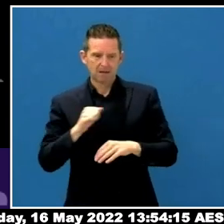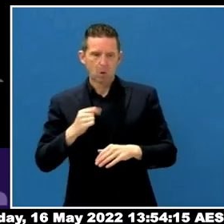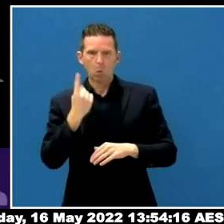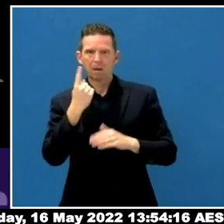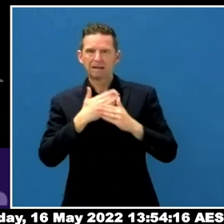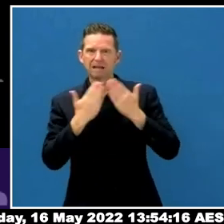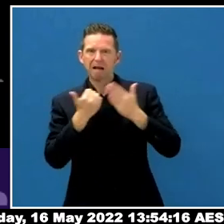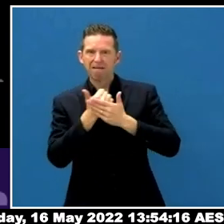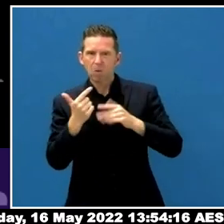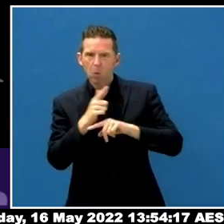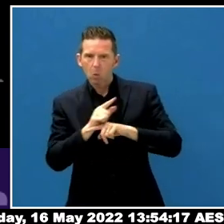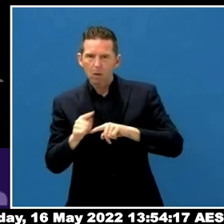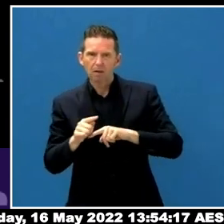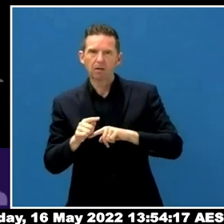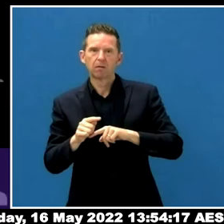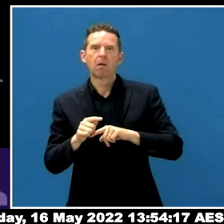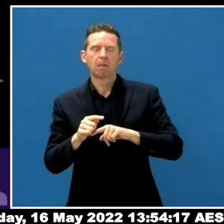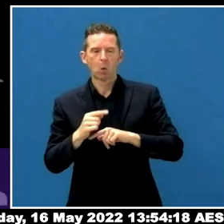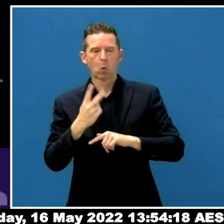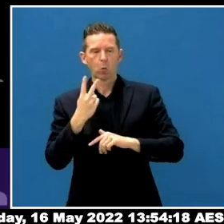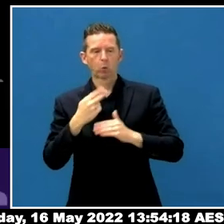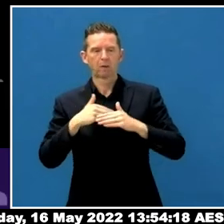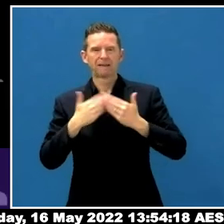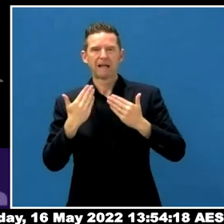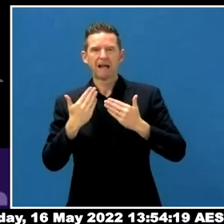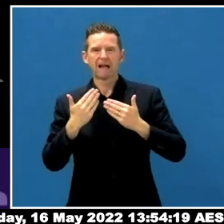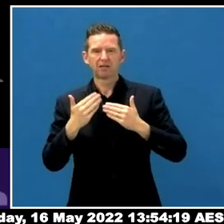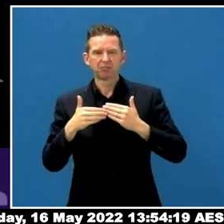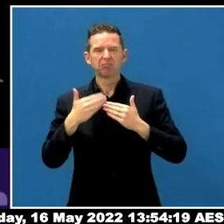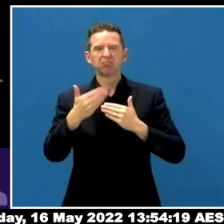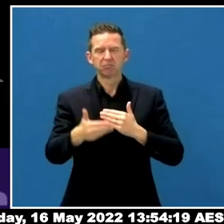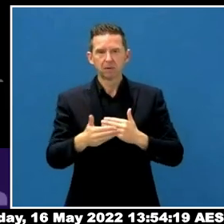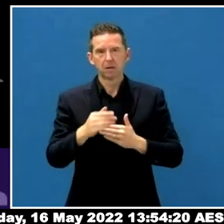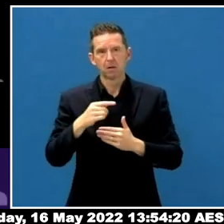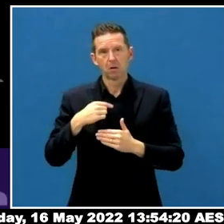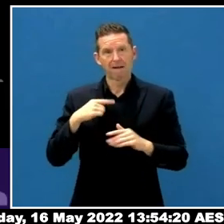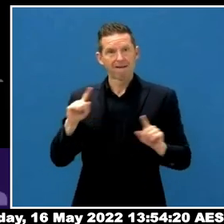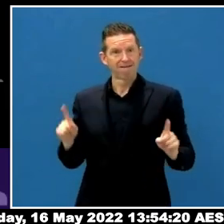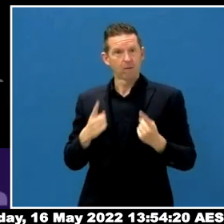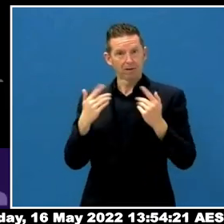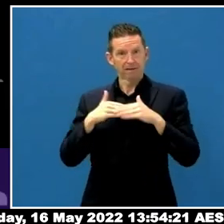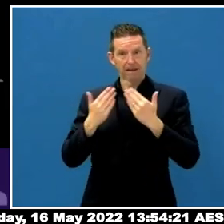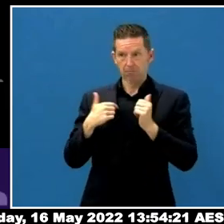Well, I went into the centre on the first day and I drove in and parked with Simon and